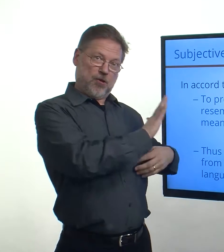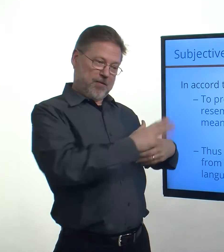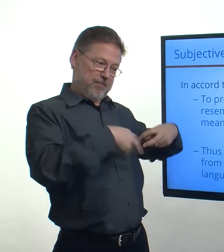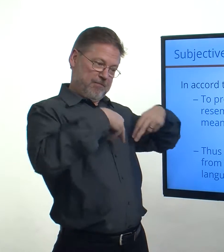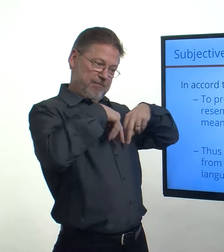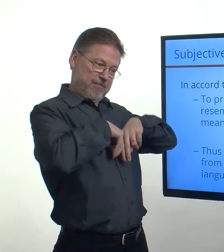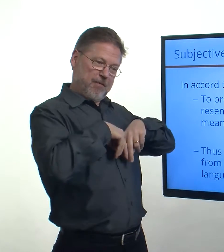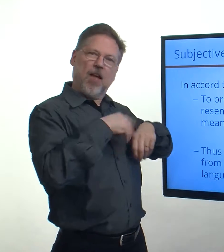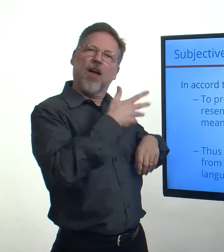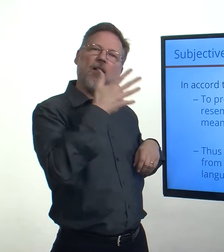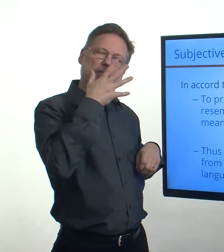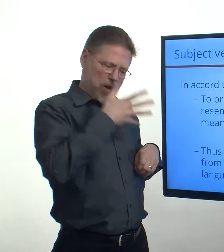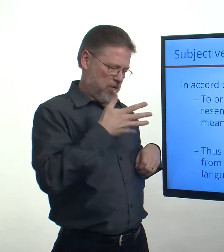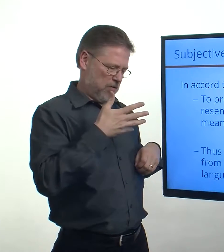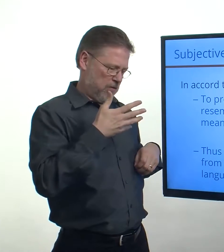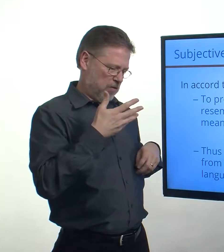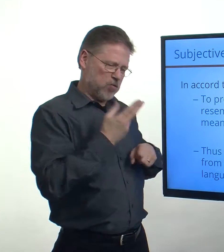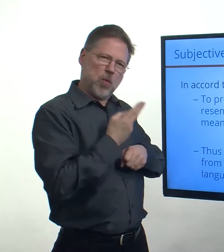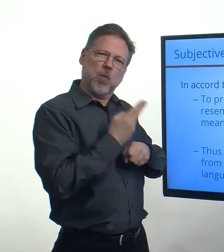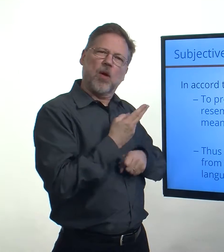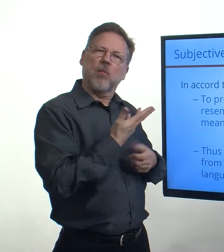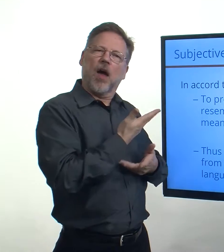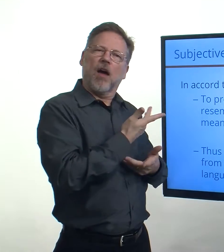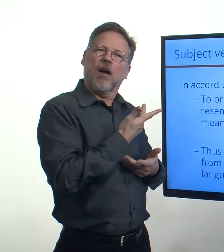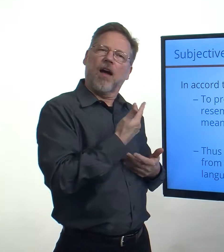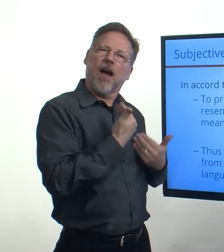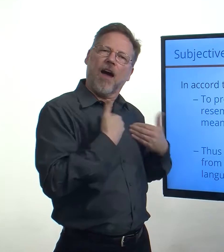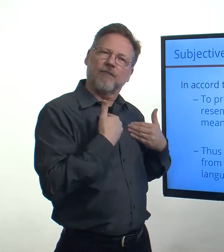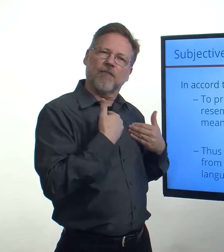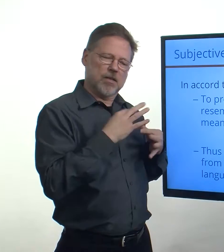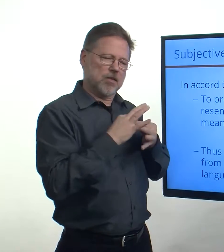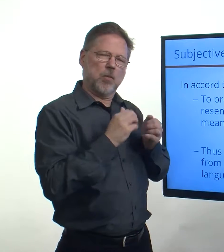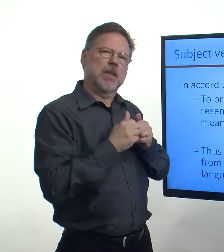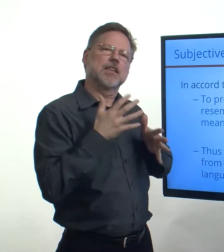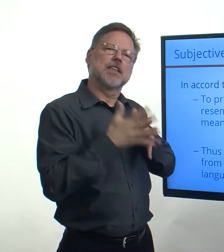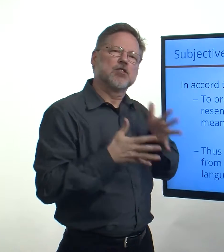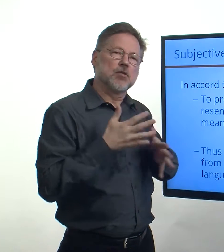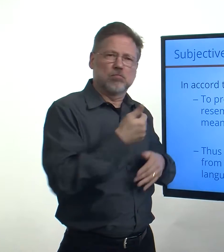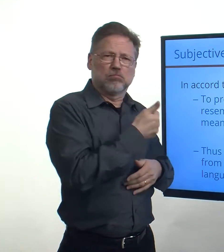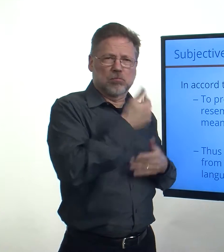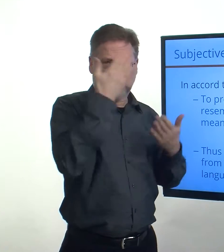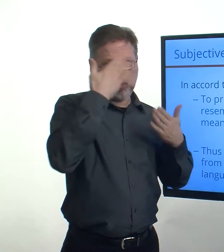Based on his own introspection and using what he had, which was gesture, he didn't know